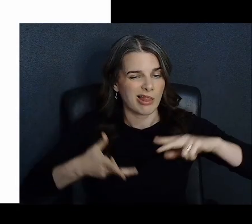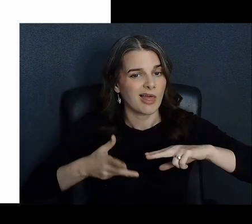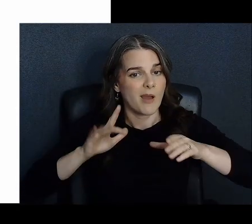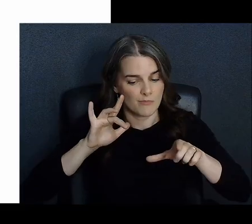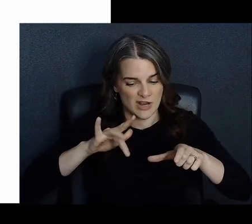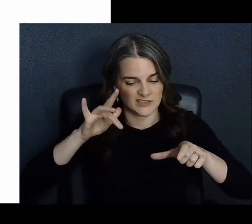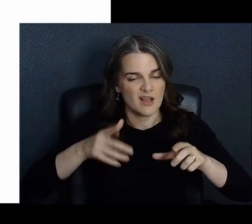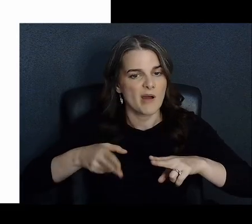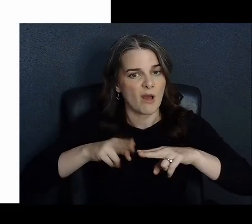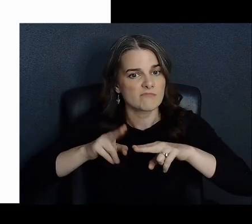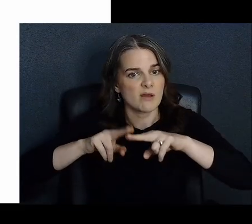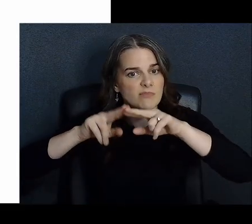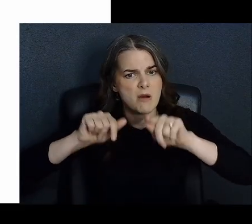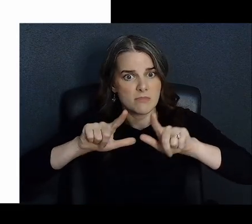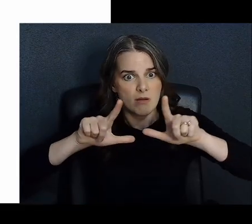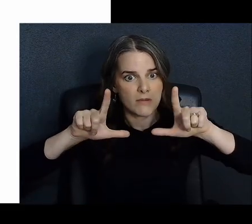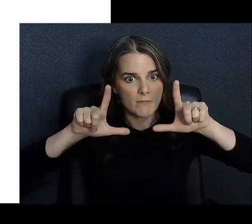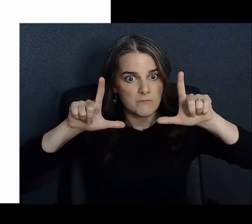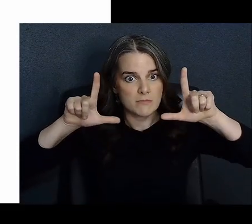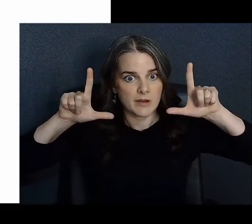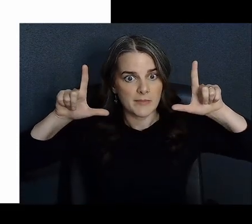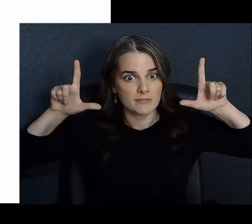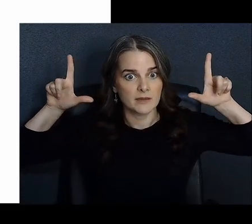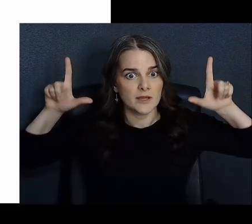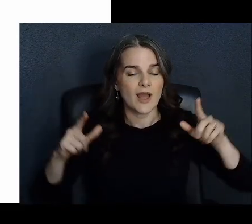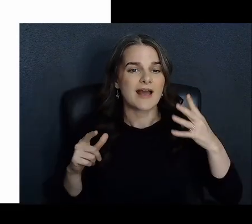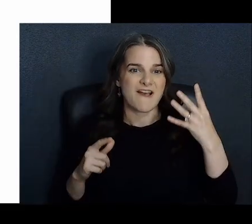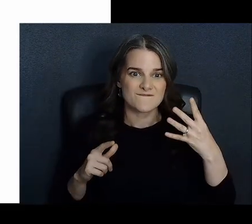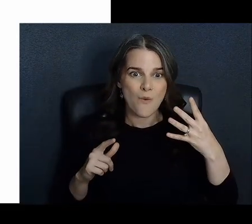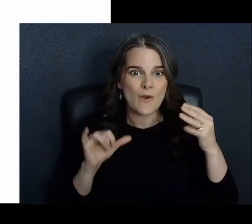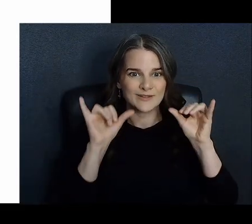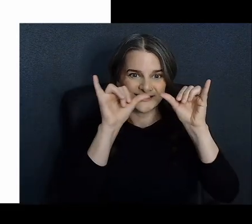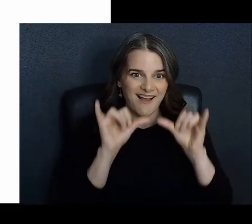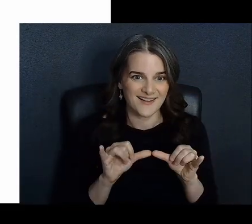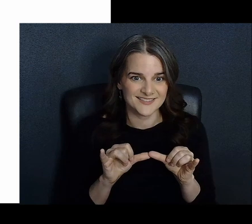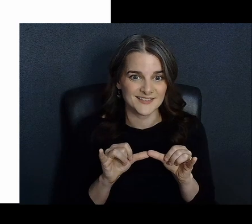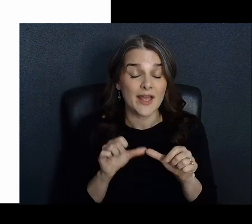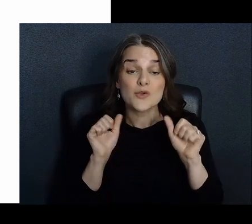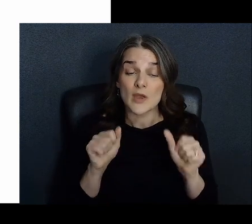And it then cycles all the way through four different sizes. You can also then freeze the image as well,